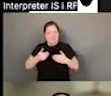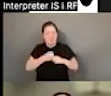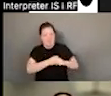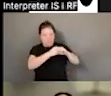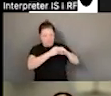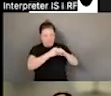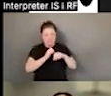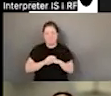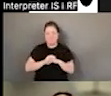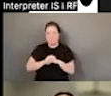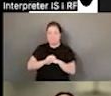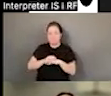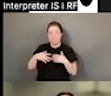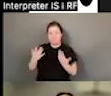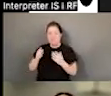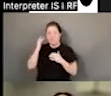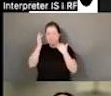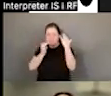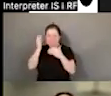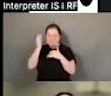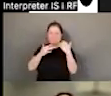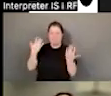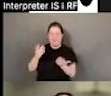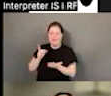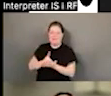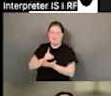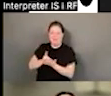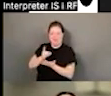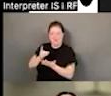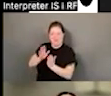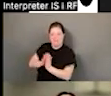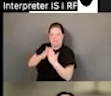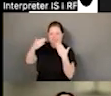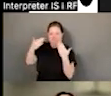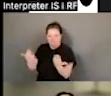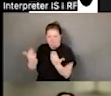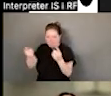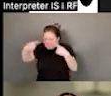with a short dictionary and a tool tip that could explain these difficult words.